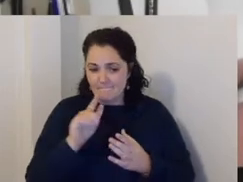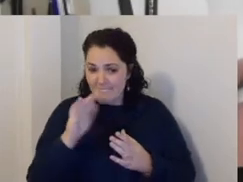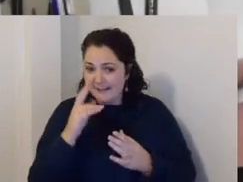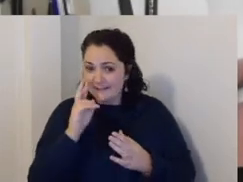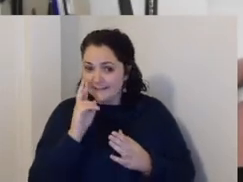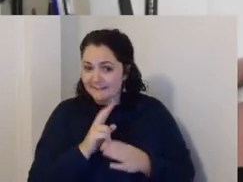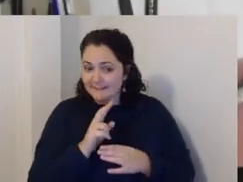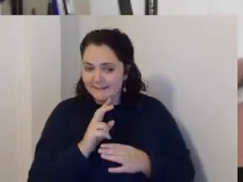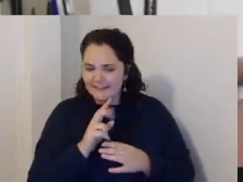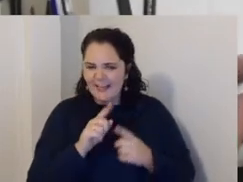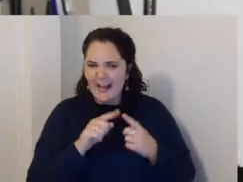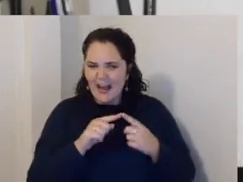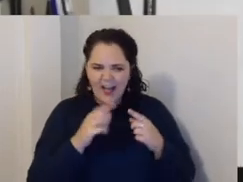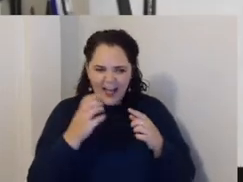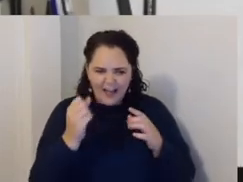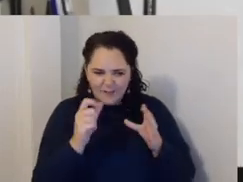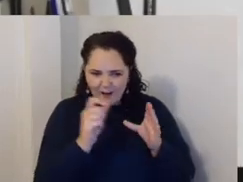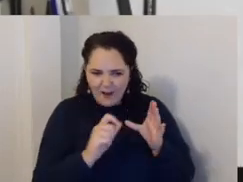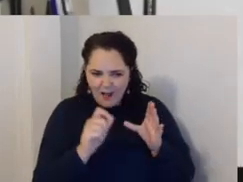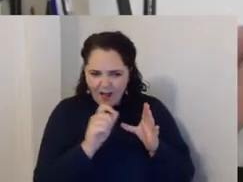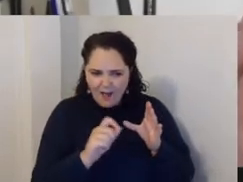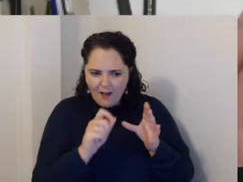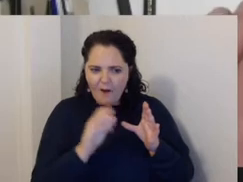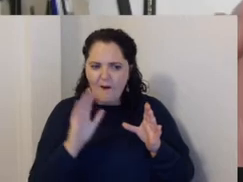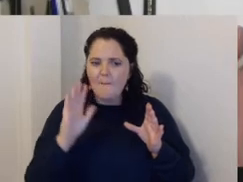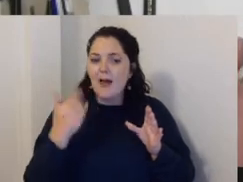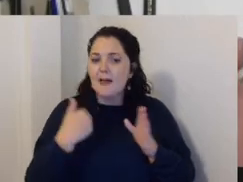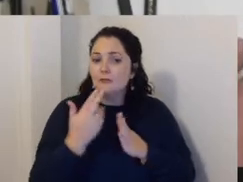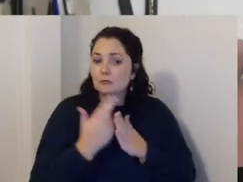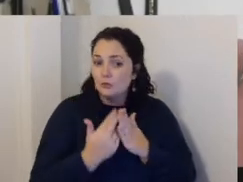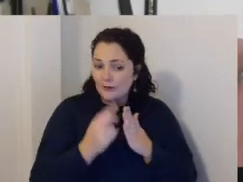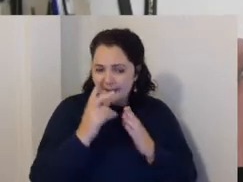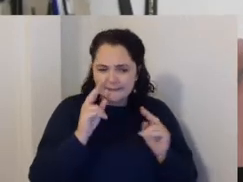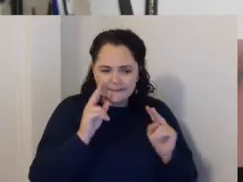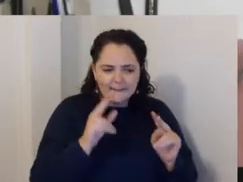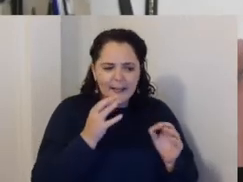lines that I drew but uh I'm getting the thumbs up um from uh from my producer again thanks hey